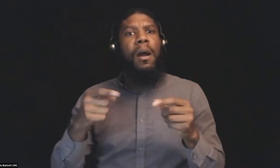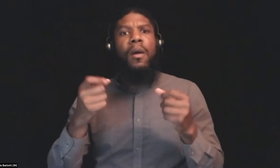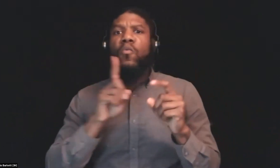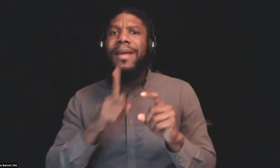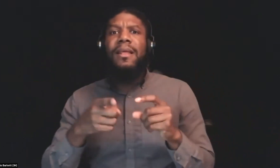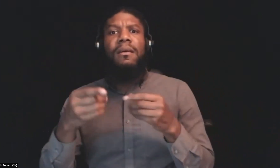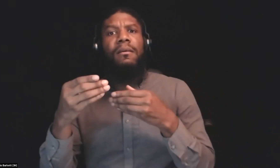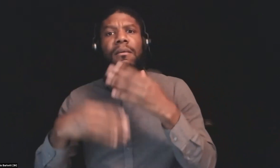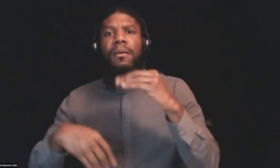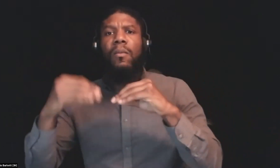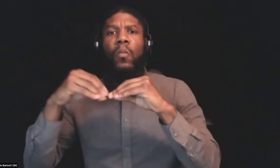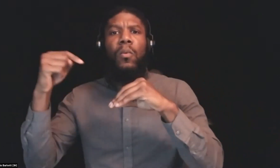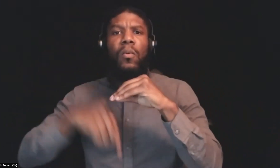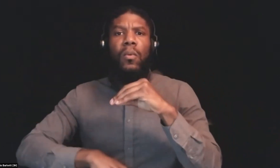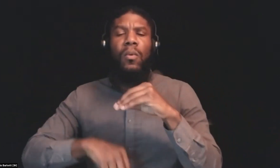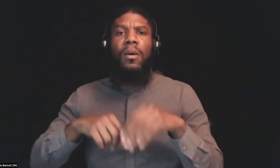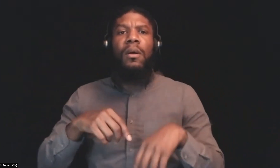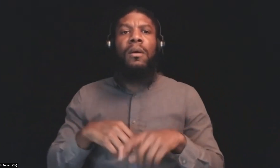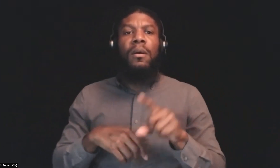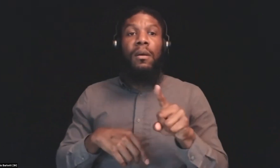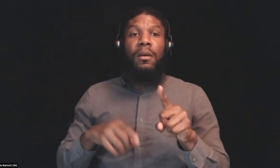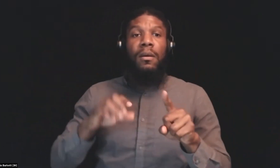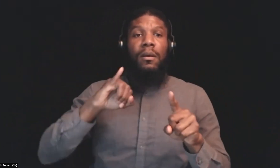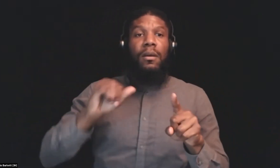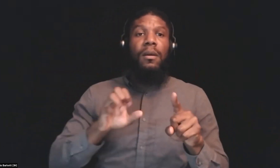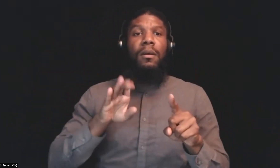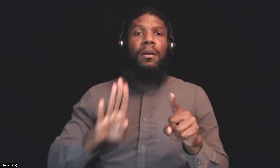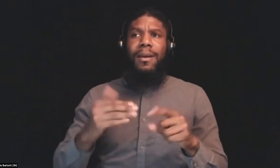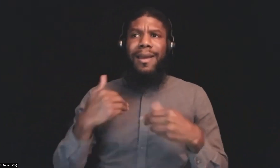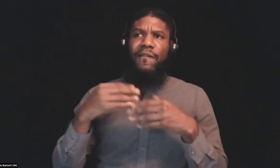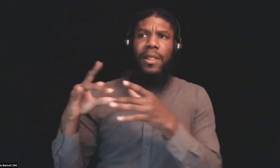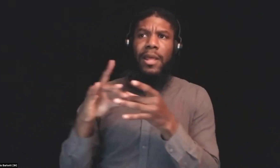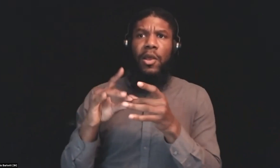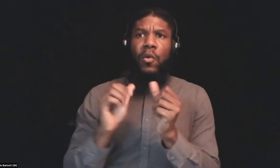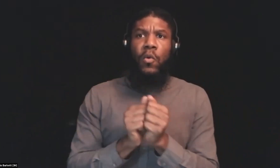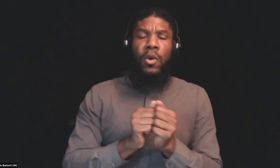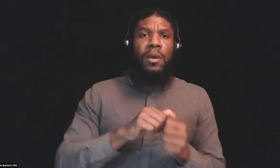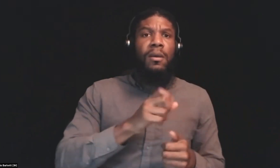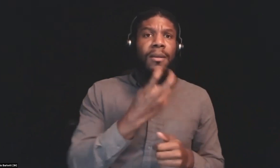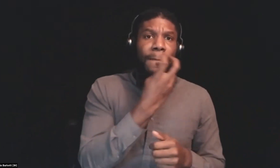the Speech Center? Is there a relationship there, I guess? Are there ways in which you see kind